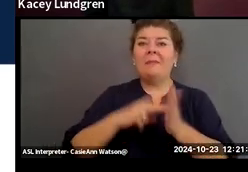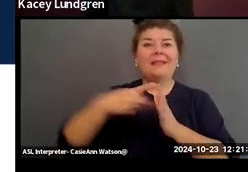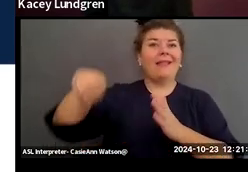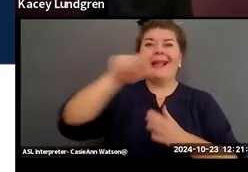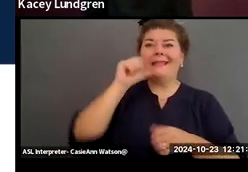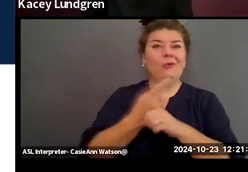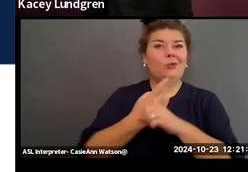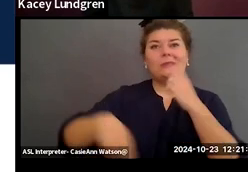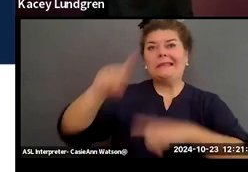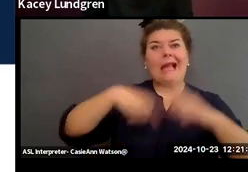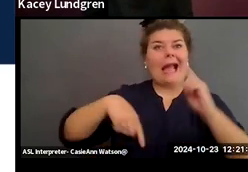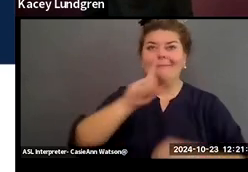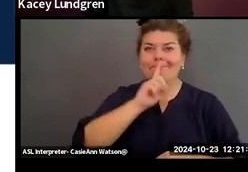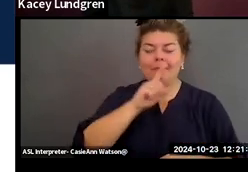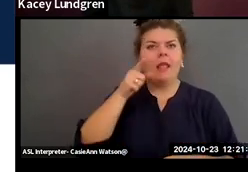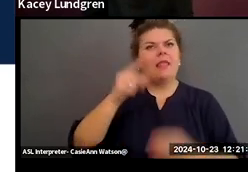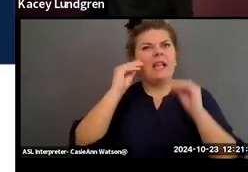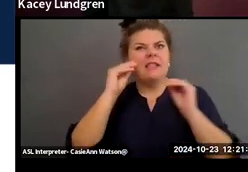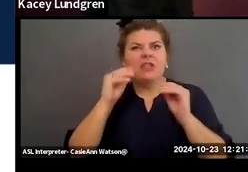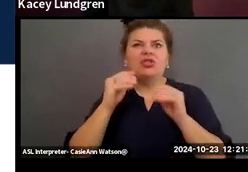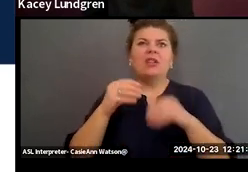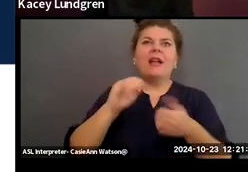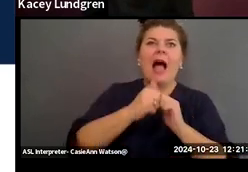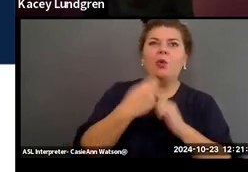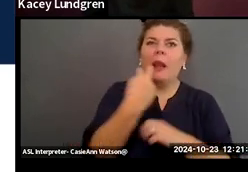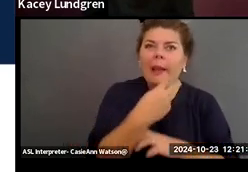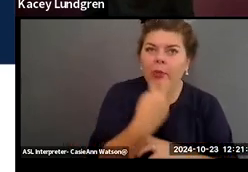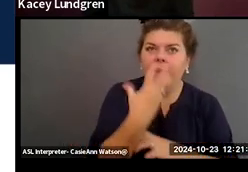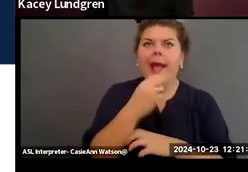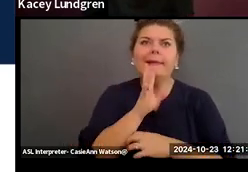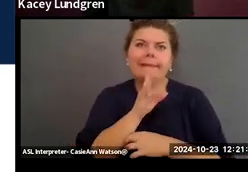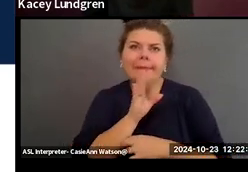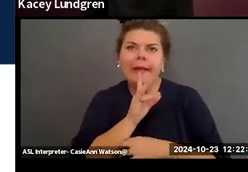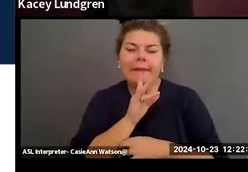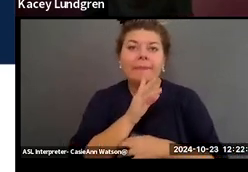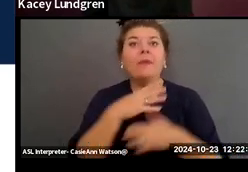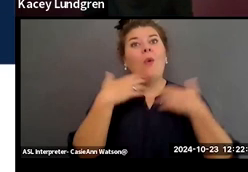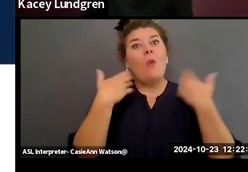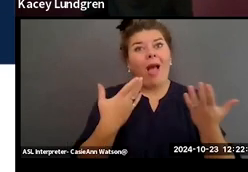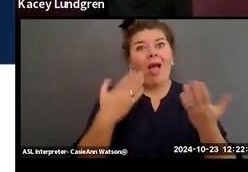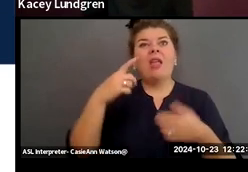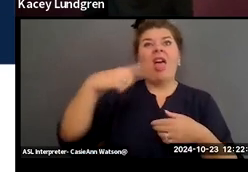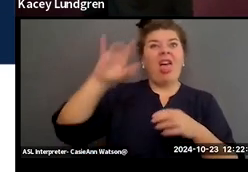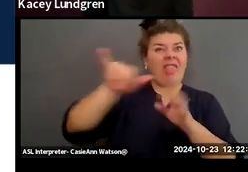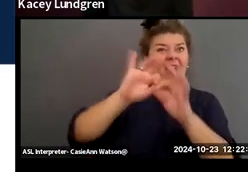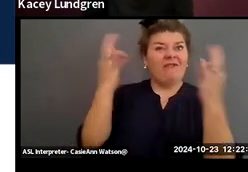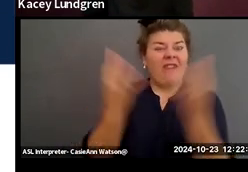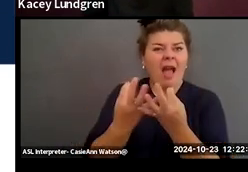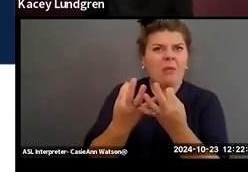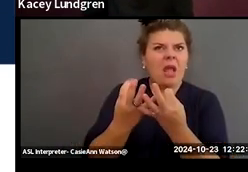and were focused on teaching children to speak and lip read. Well, the Braidwoods did not want to share their secrets